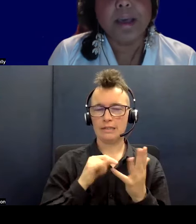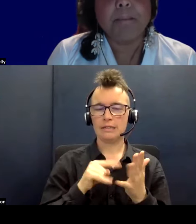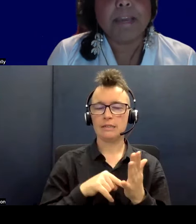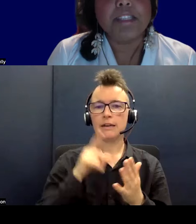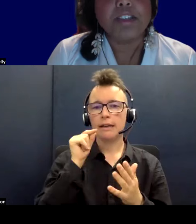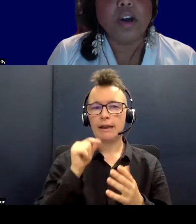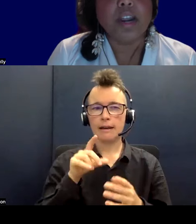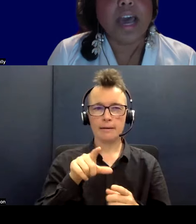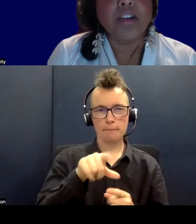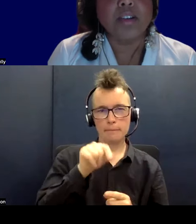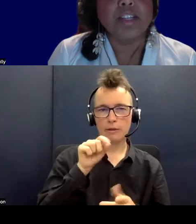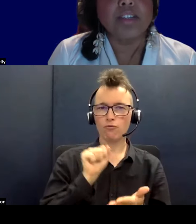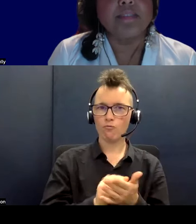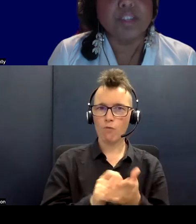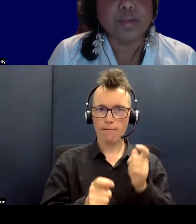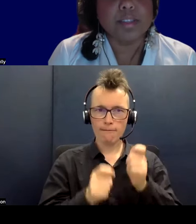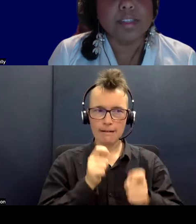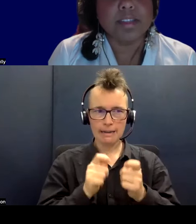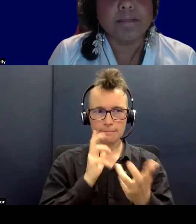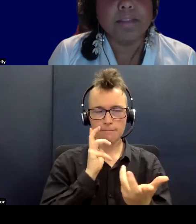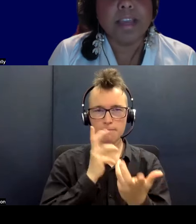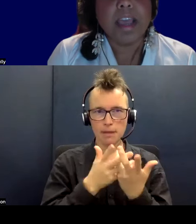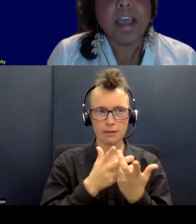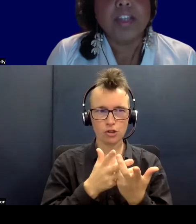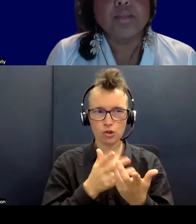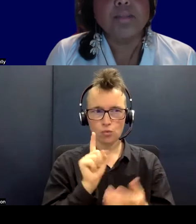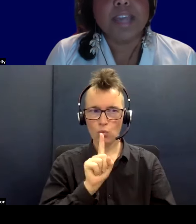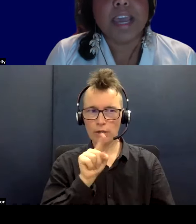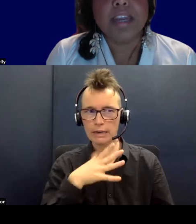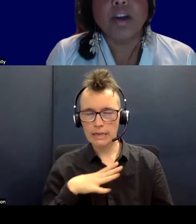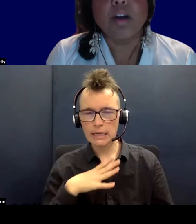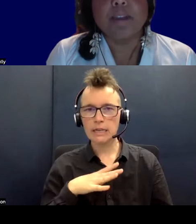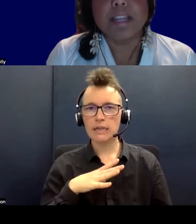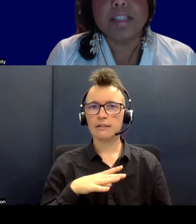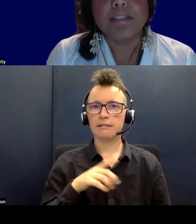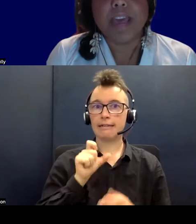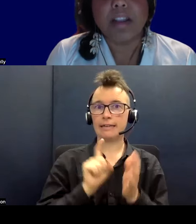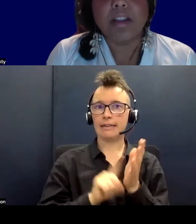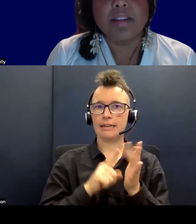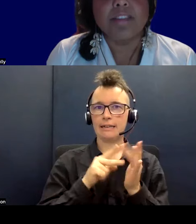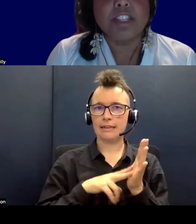based on our knowledge of the visual system to obtain a comprehensive outline of vision